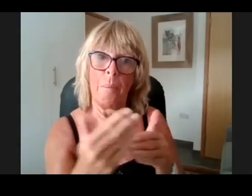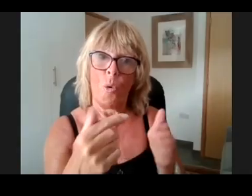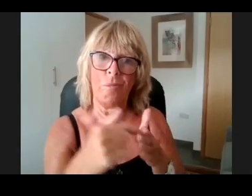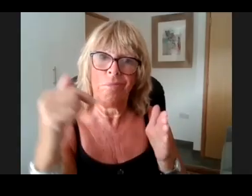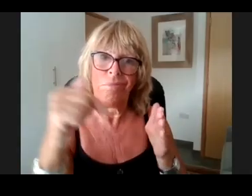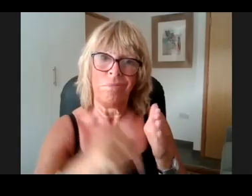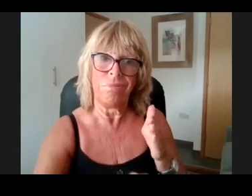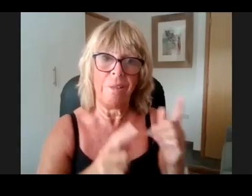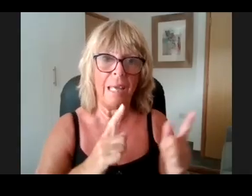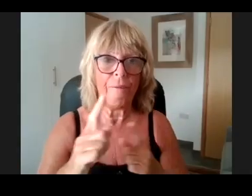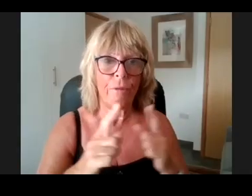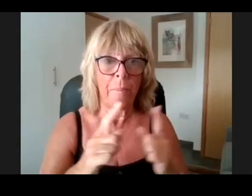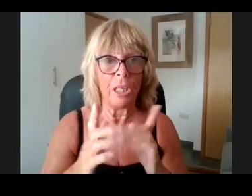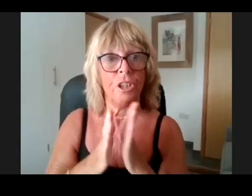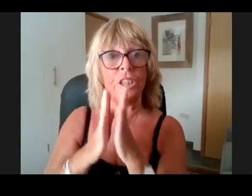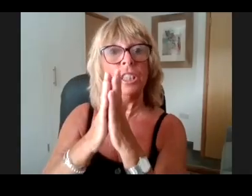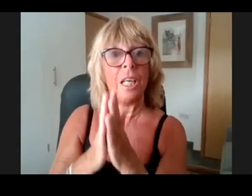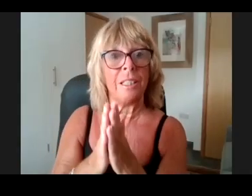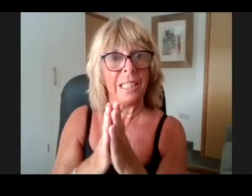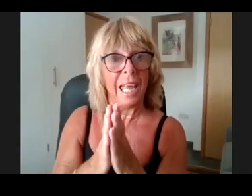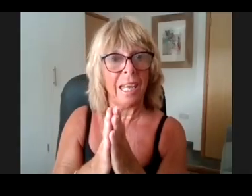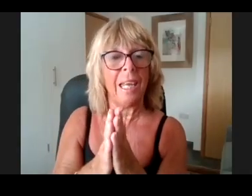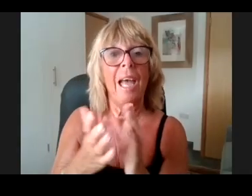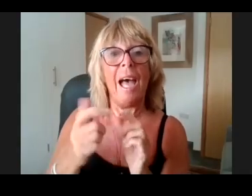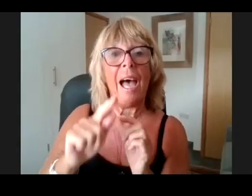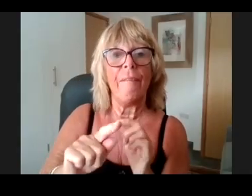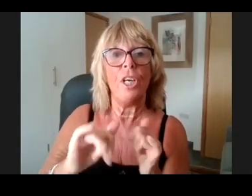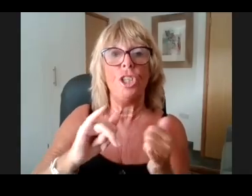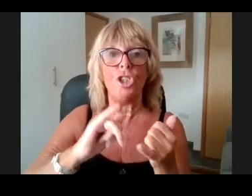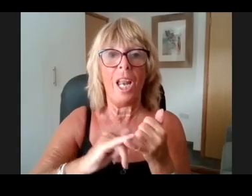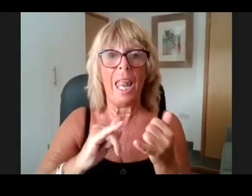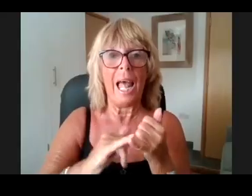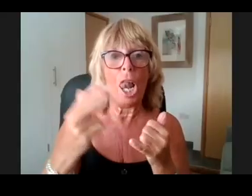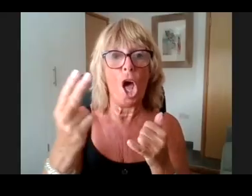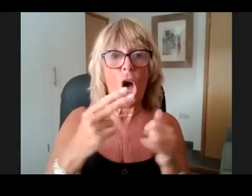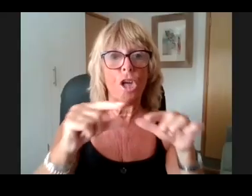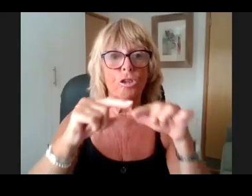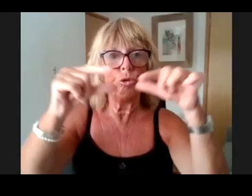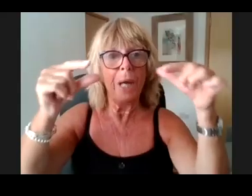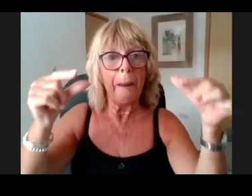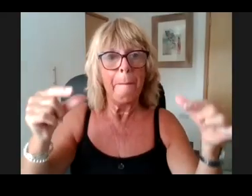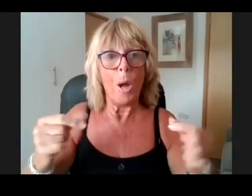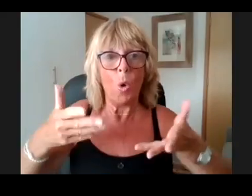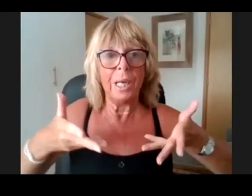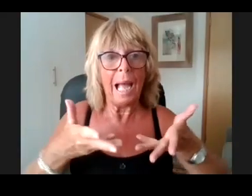the Sunday we have Shallal Arts Rainbow Cabaret also in our studio which will